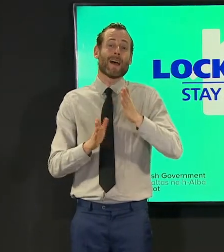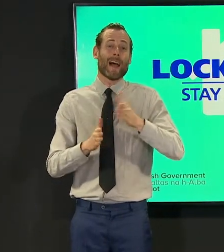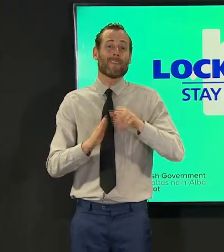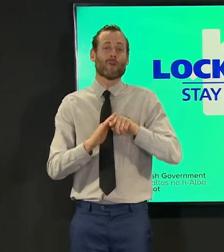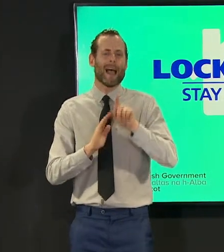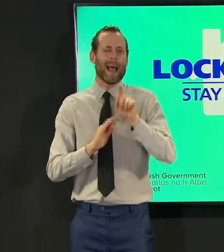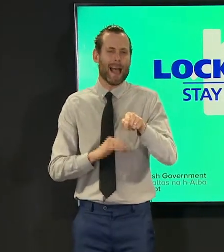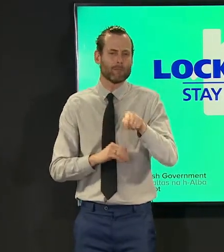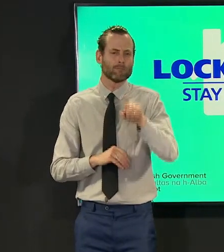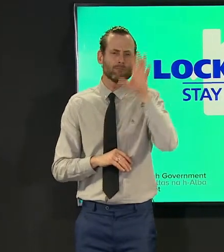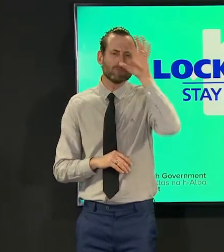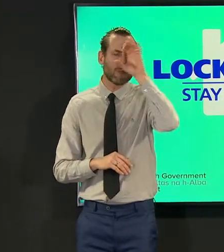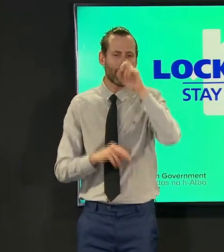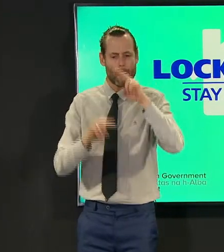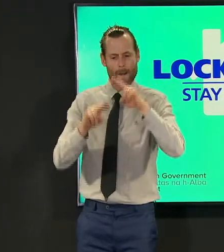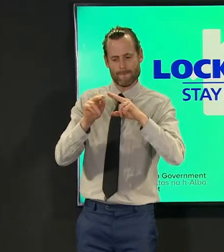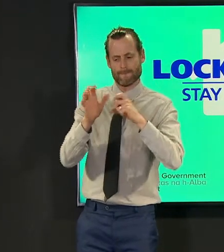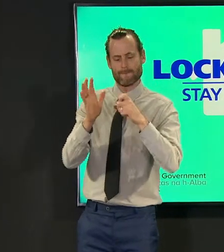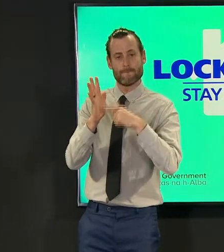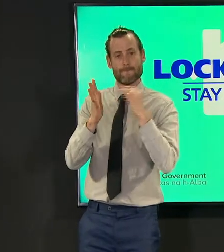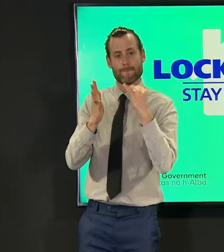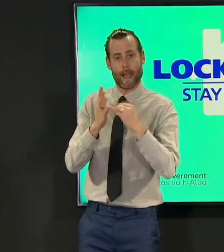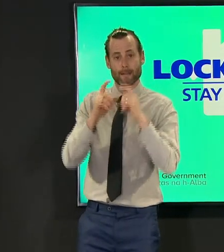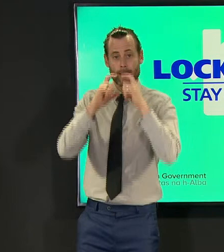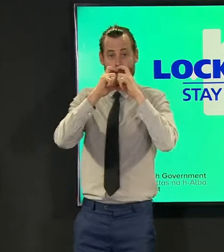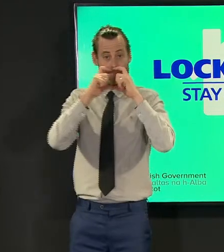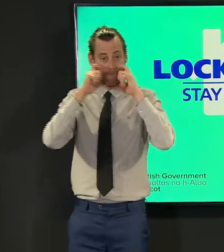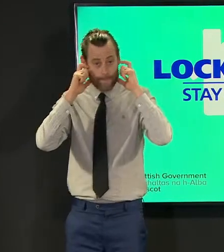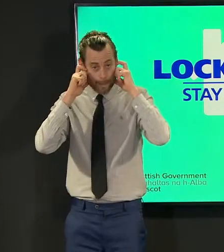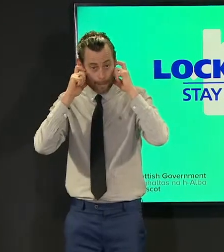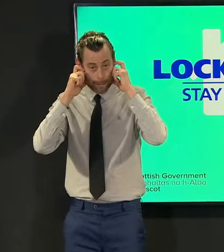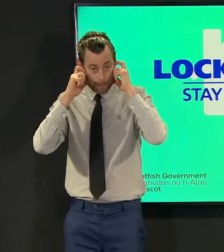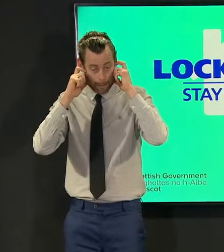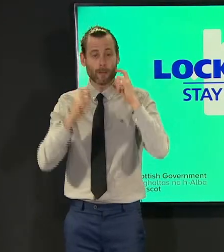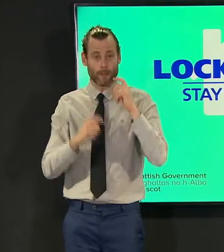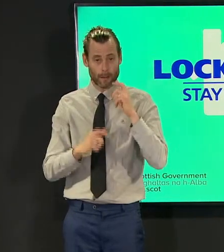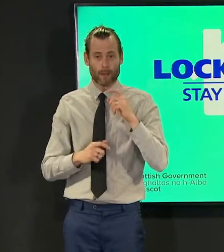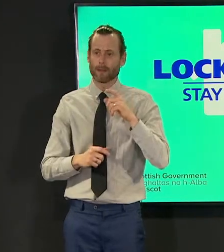facts wear face coverings when you're likely to come into close contact with other people